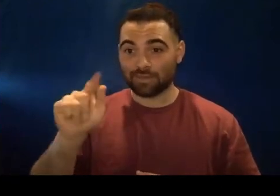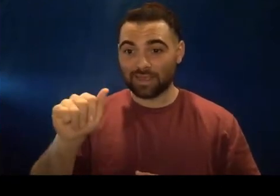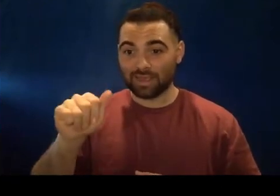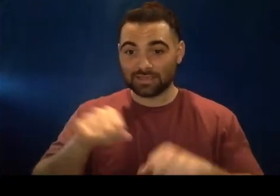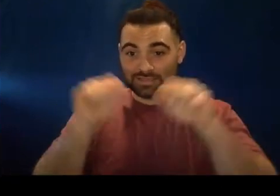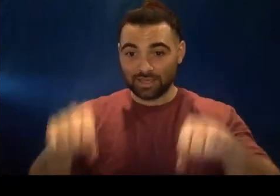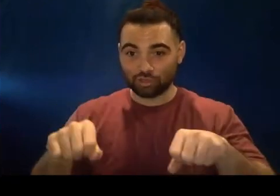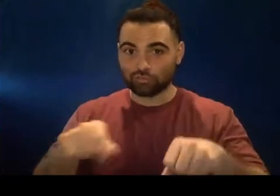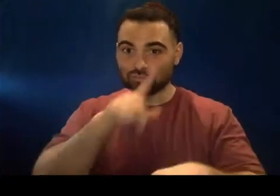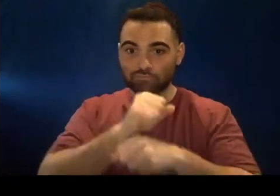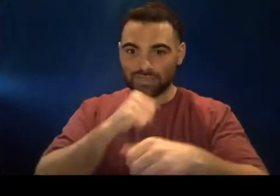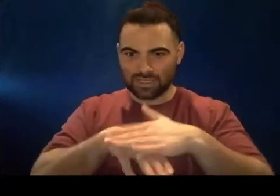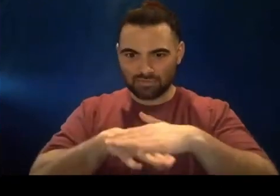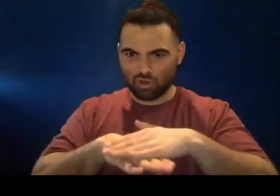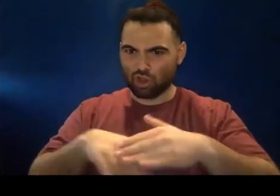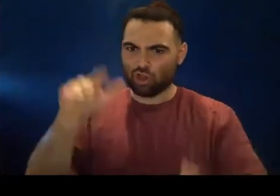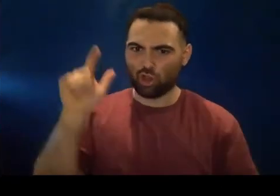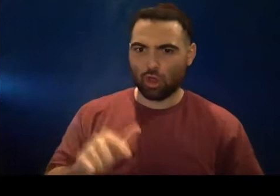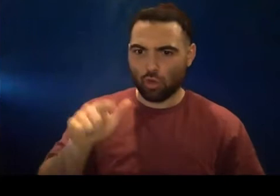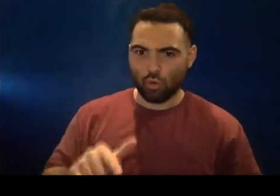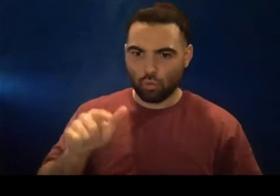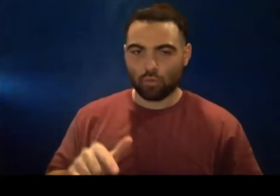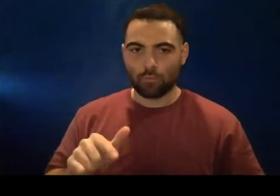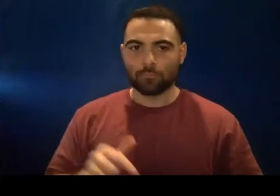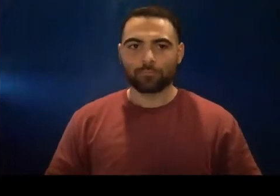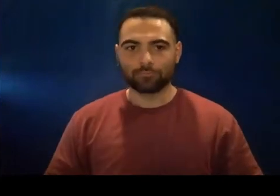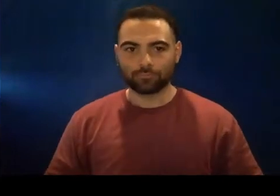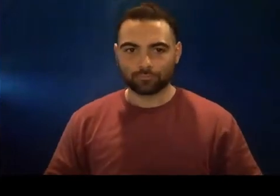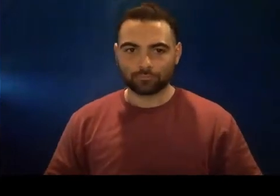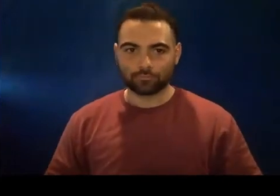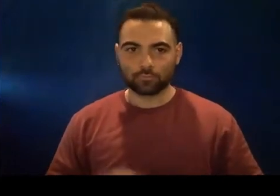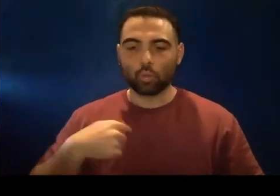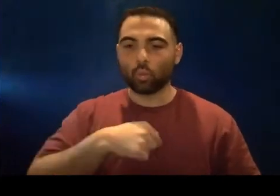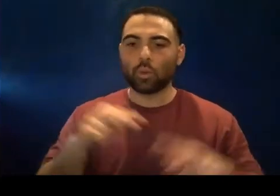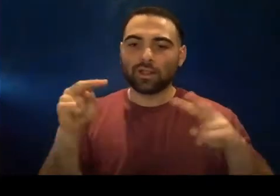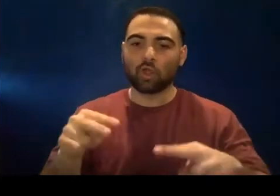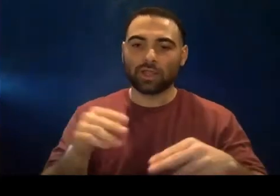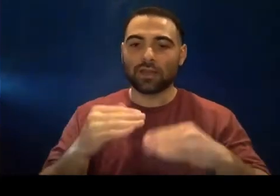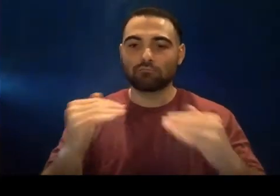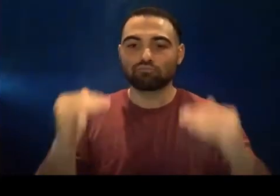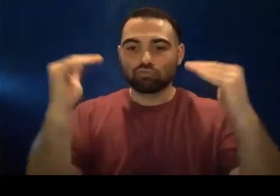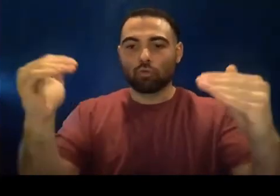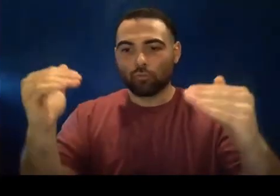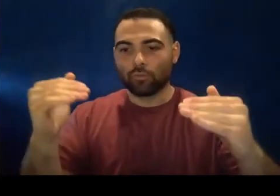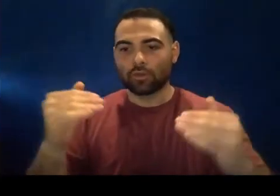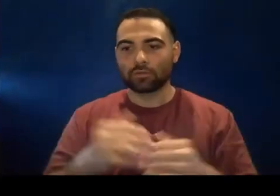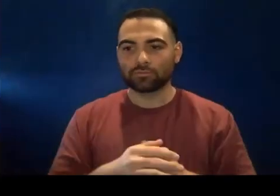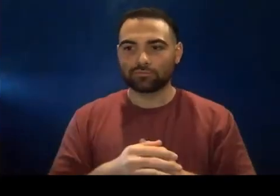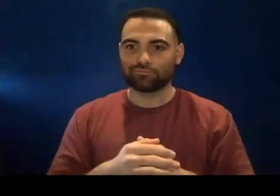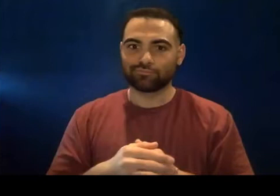The percentage is so low that as we look at even improvements that would be made even in the next year or two years or 10 years,